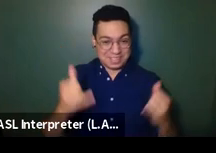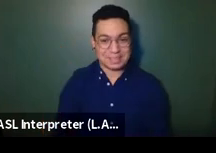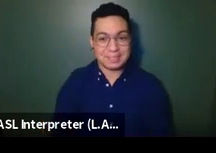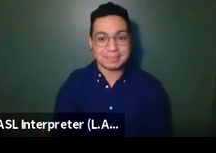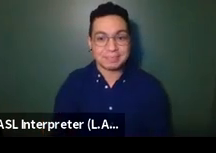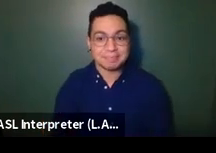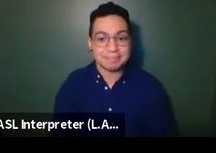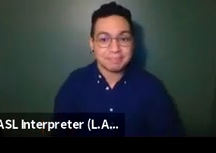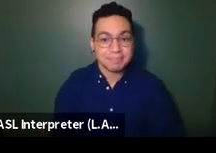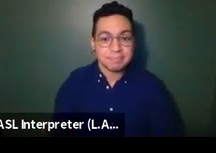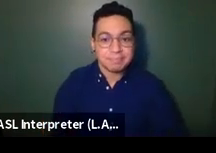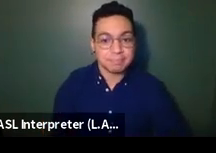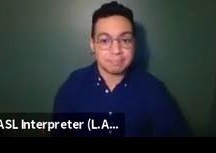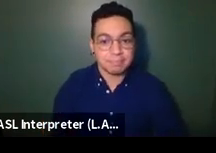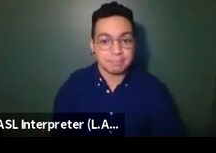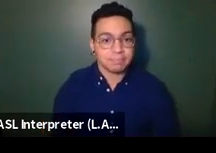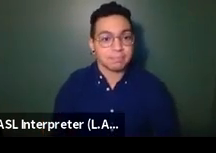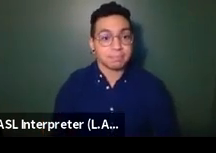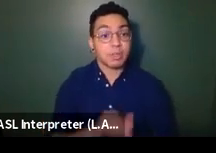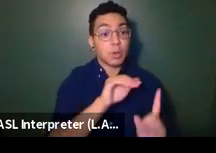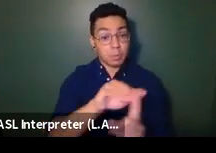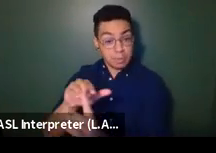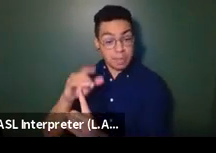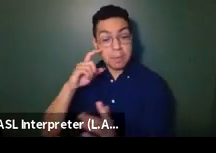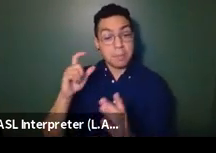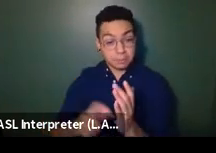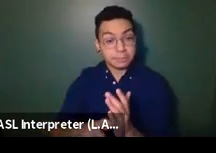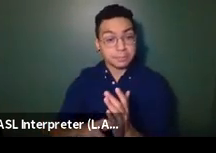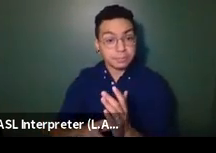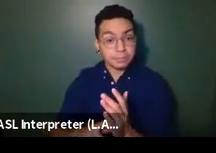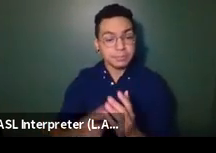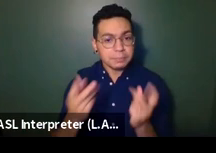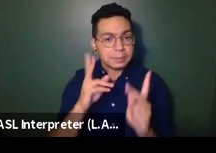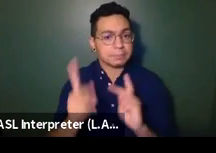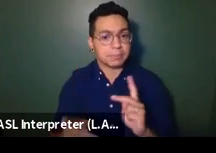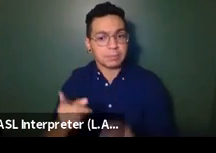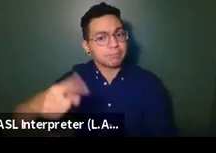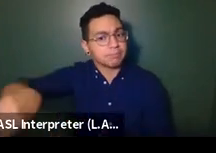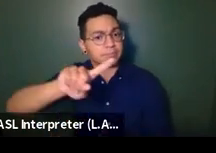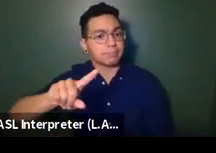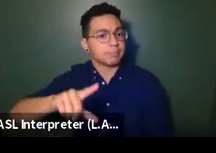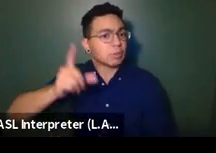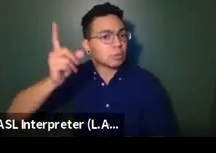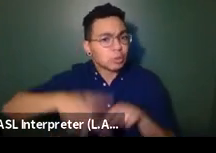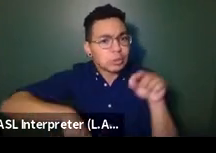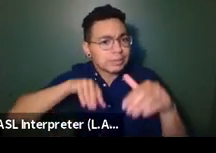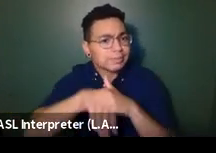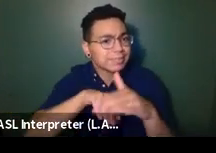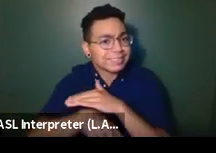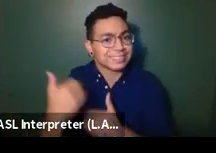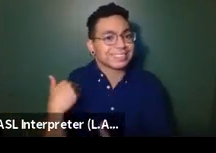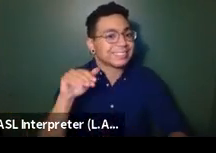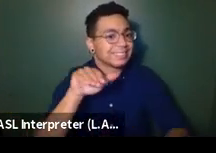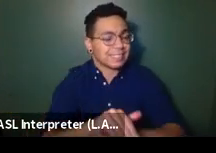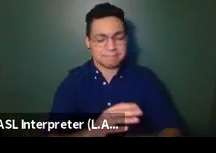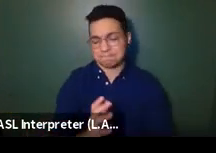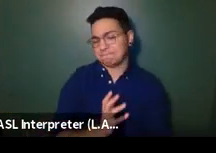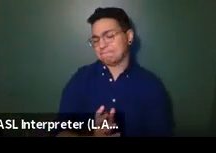ESD 189 - Amy Colburn: And I'm just as a quick reminder. I saw you know we saw lots of folks were unable to get in last night, and that's okay. So if you're